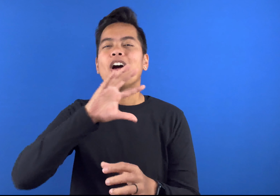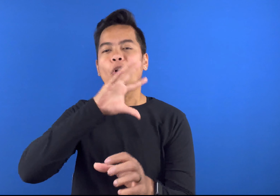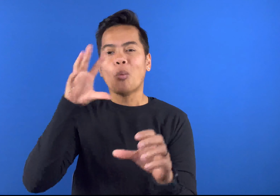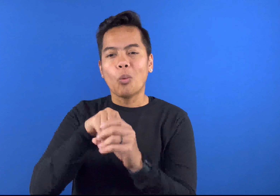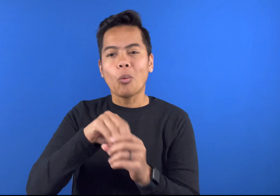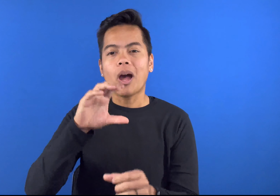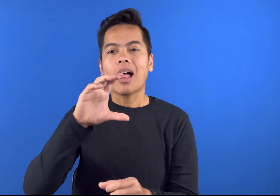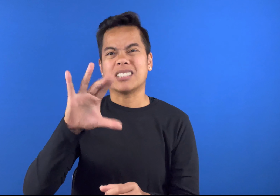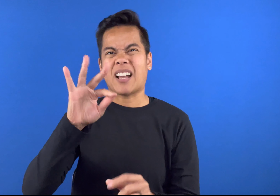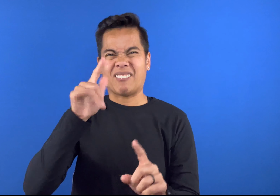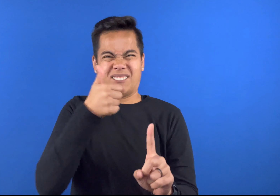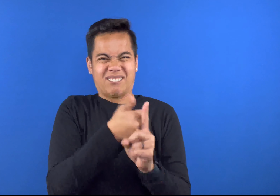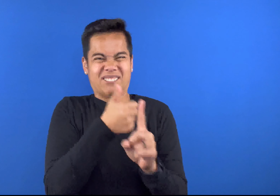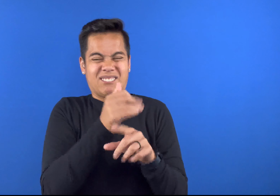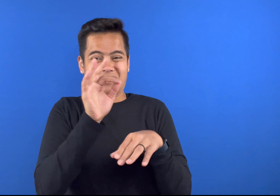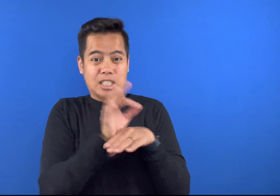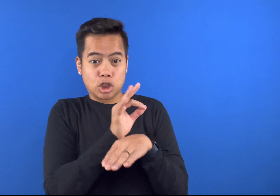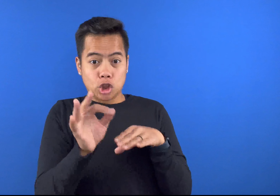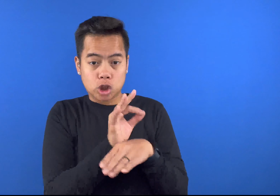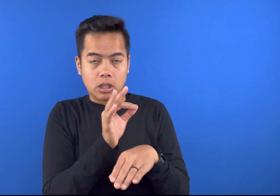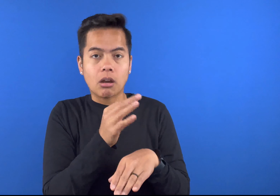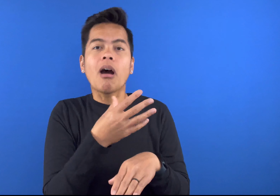and then included classifiers of its function,